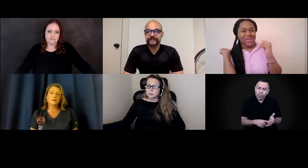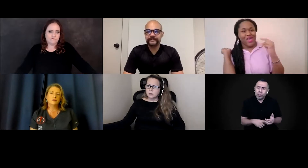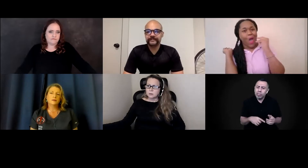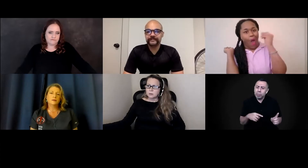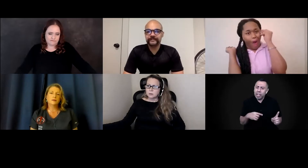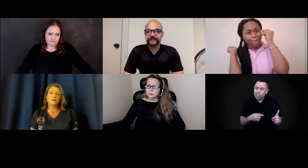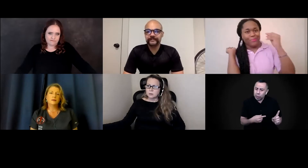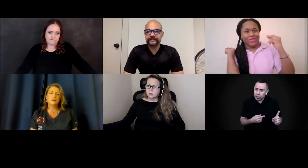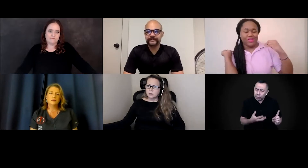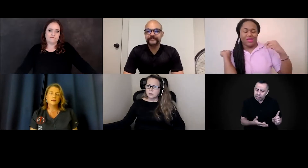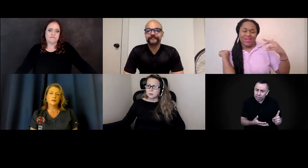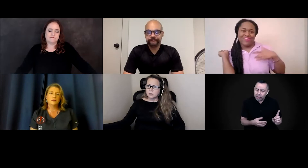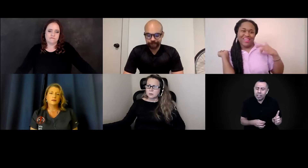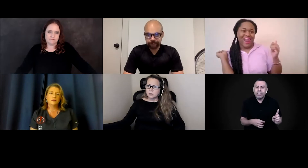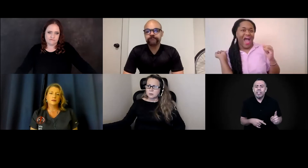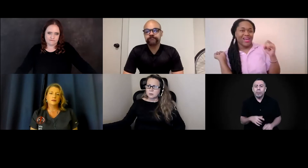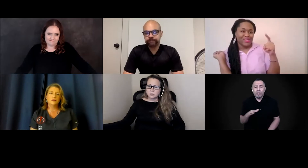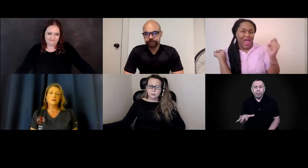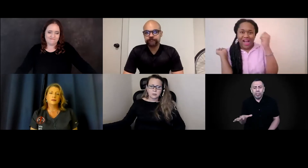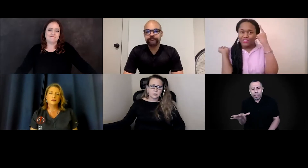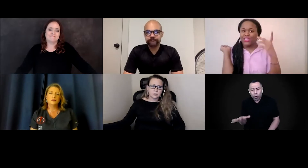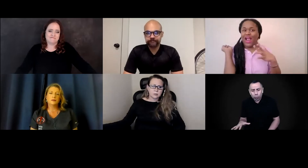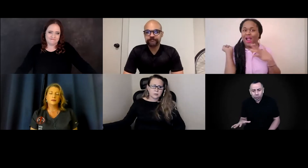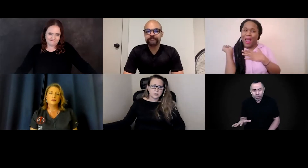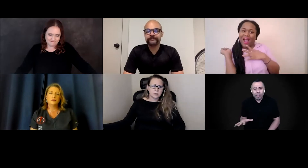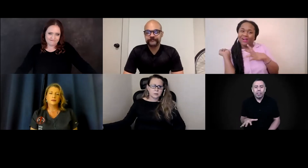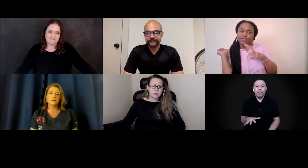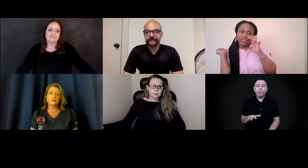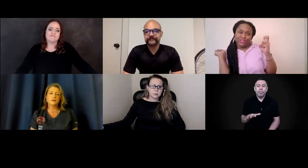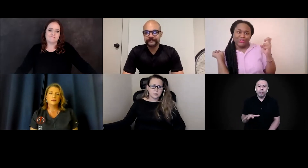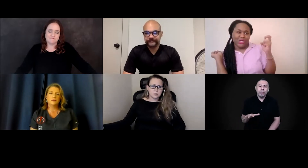I've noticed when there's a Black interpreter at present, then they really feel at home.